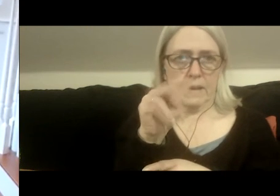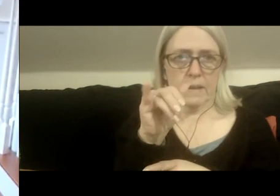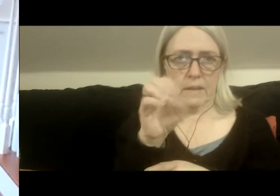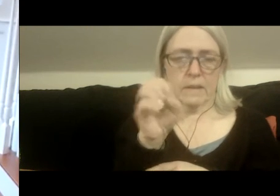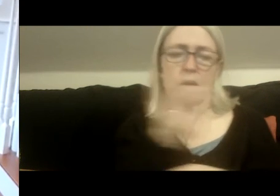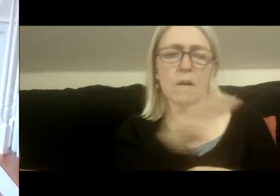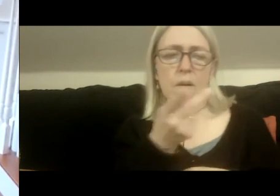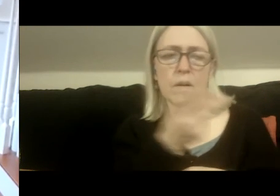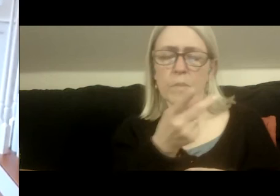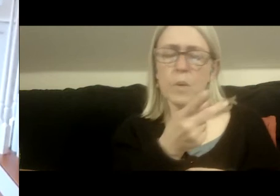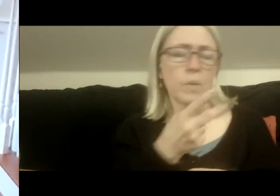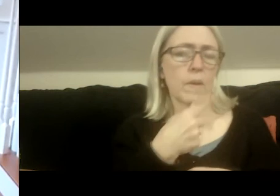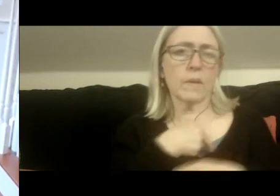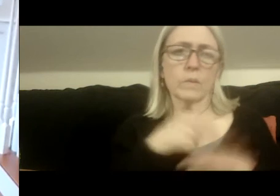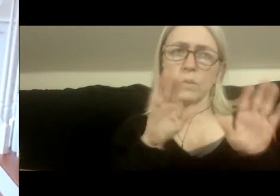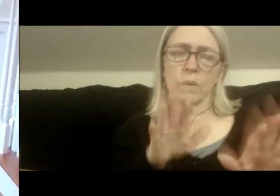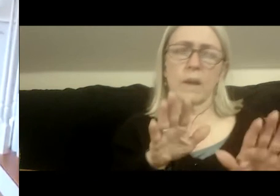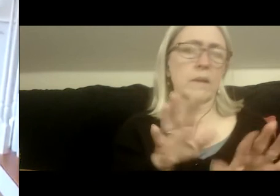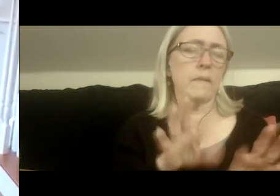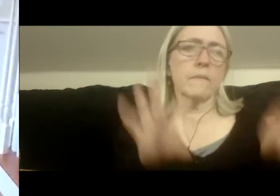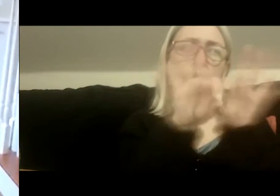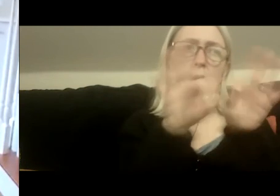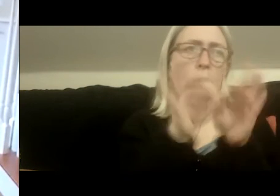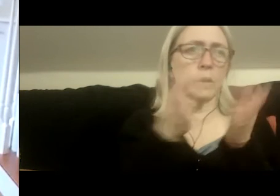They played critical roles in Brown's multi-pronged,